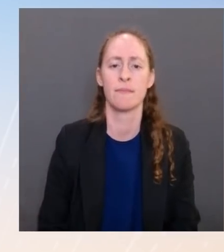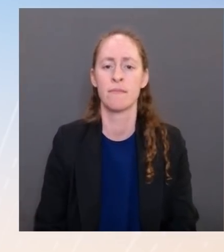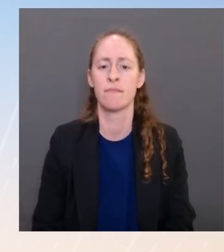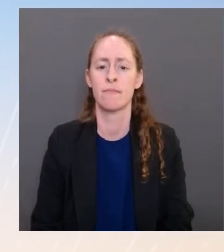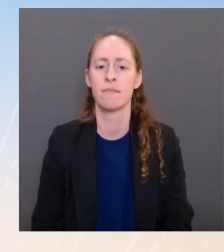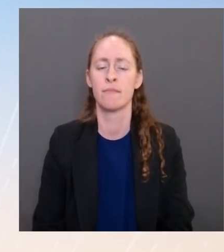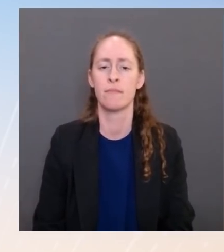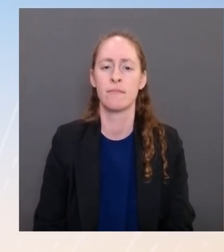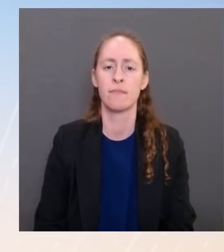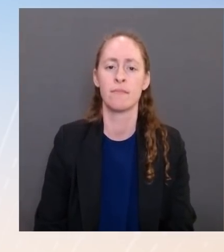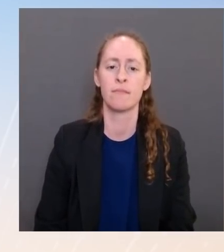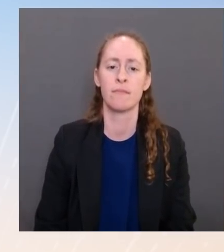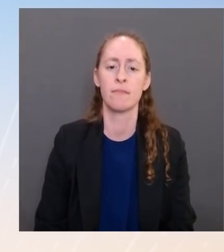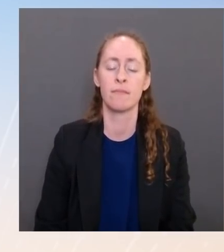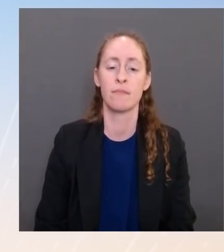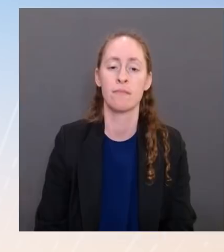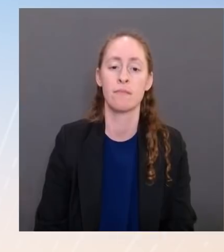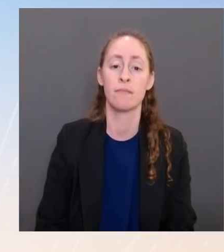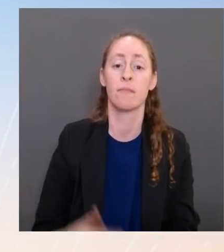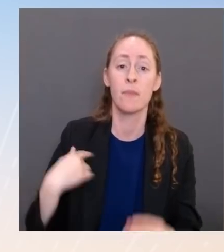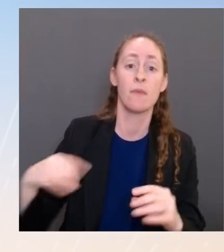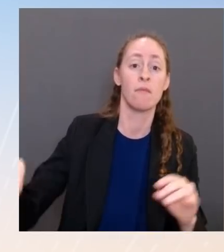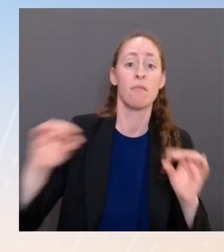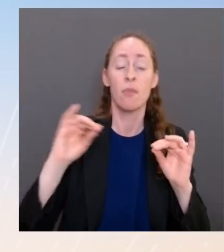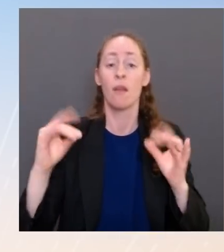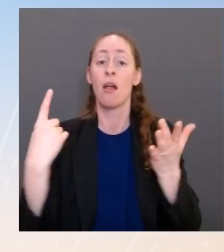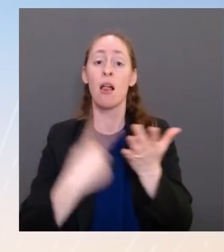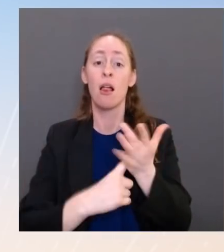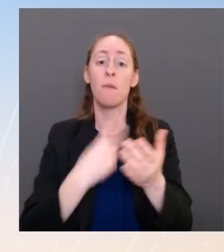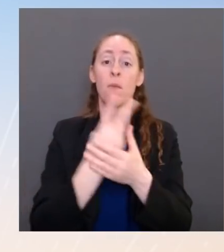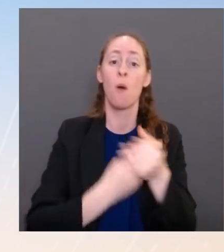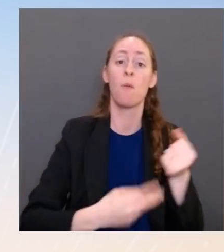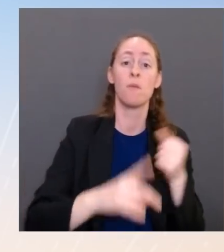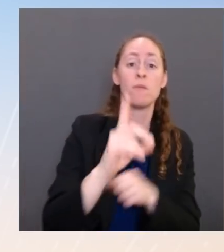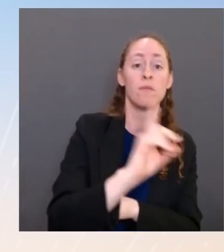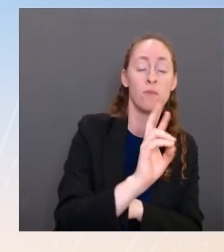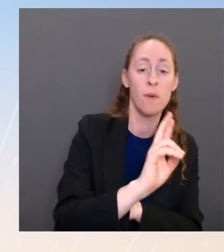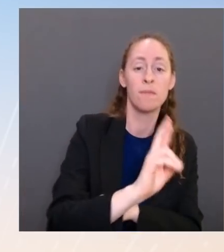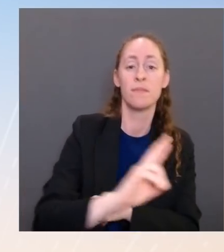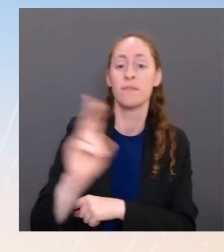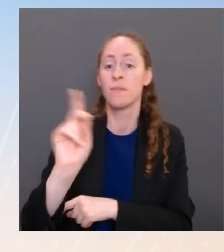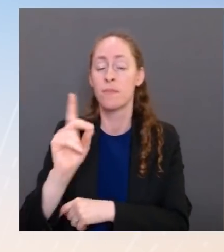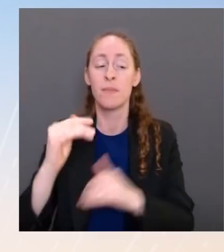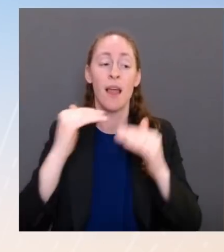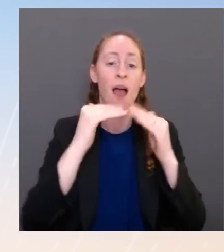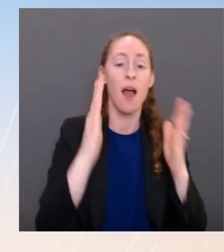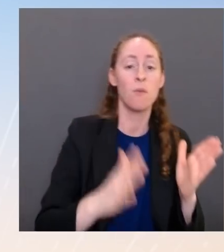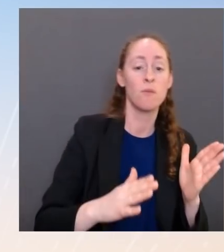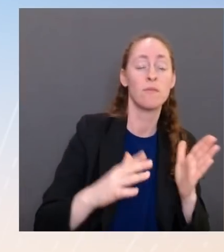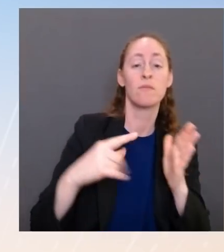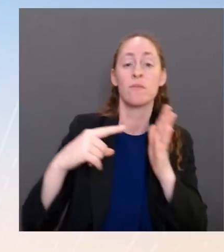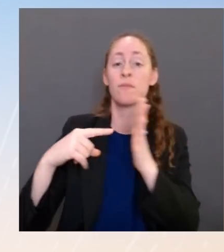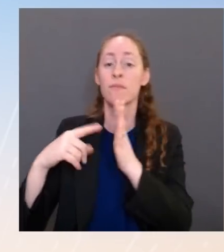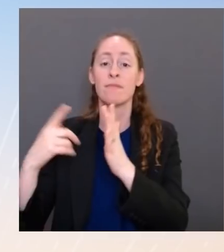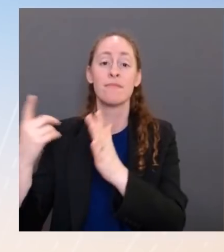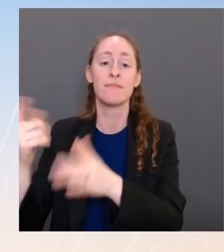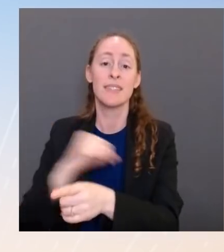bicameral about what the impact will be, which the President said in a statement yesterday, "More Americans will die needlessly."